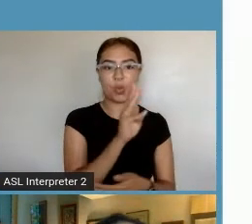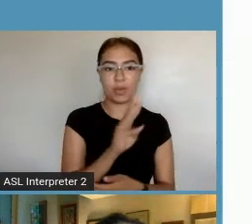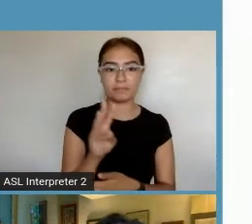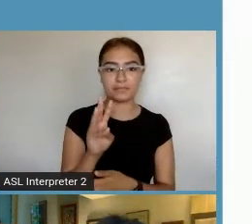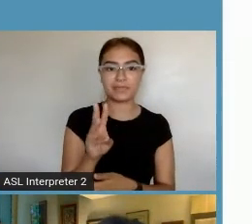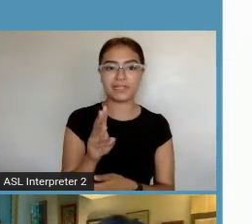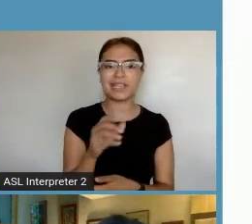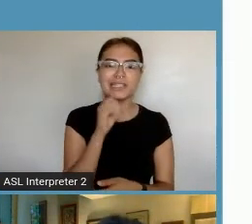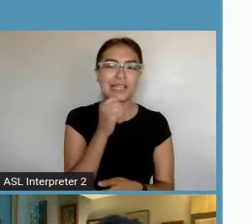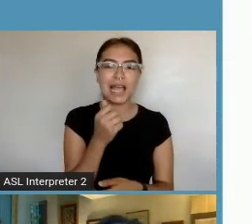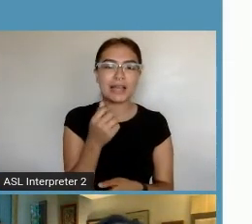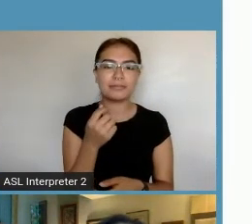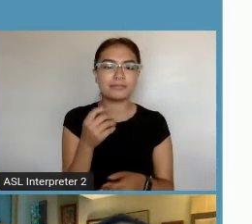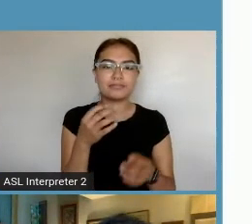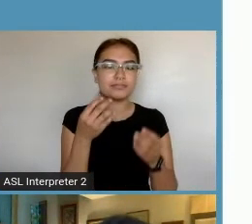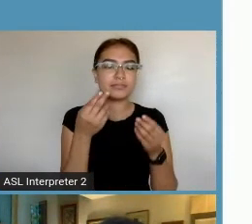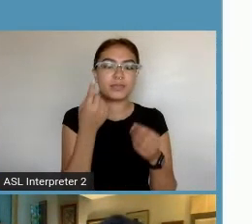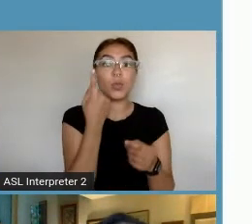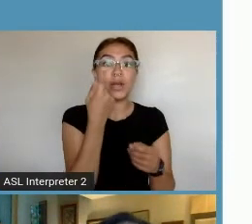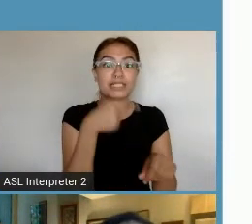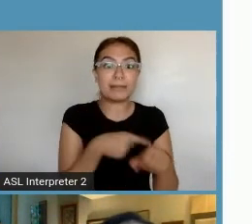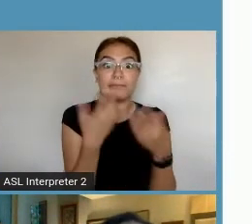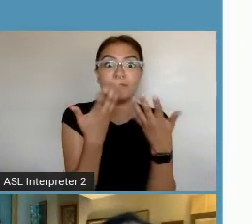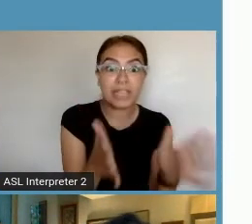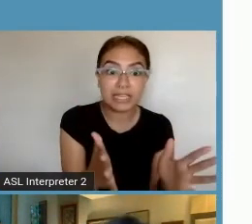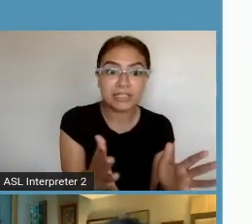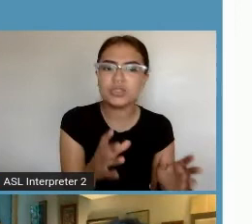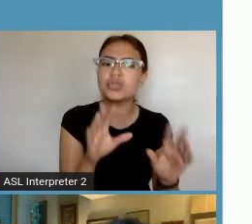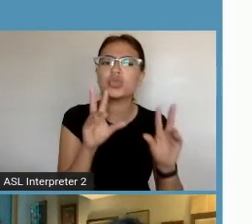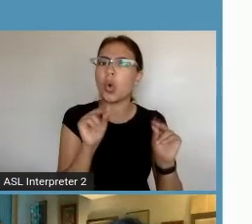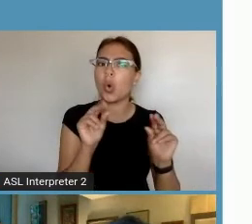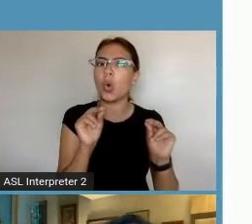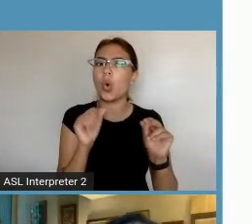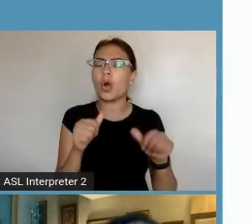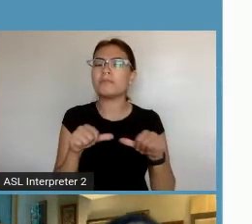when all this work is completed, you still have to think about regular maintenance and